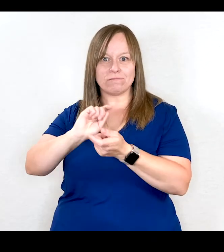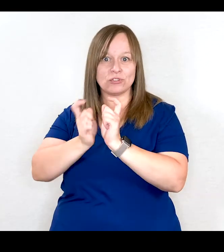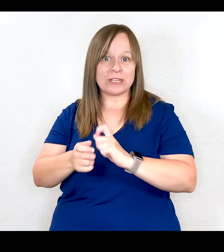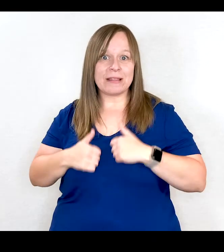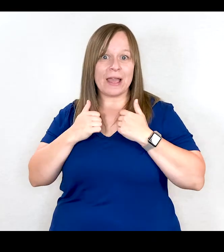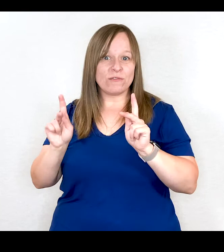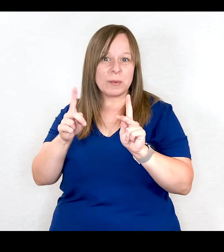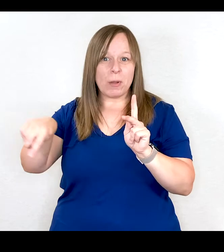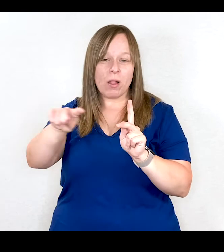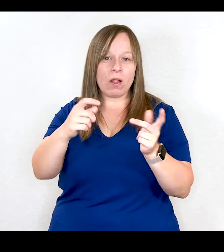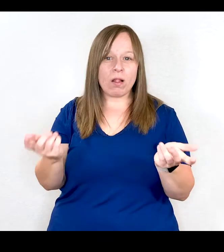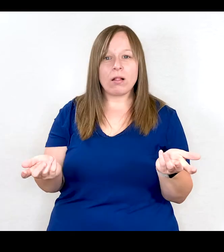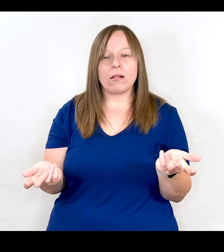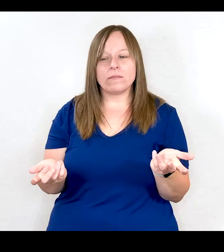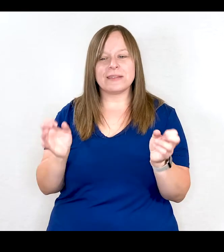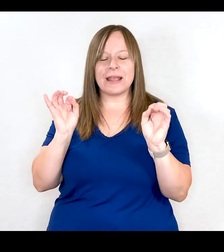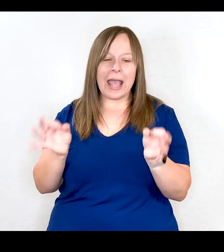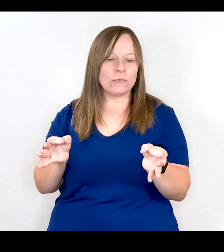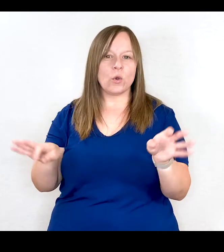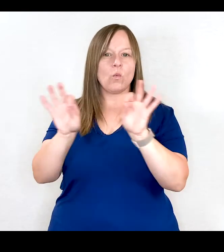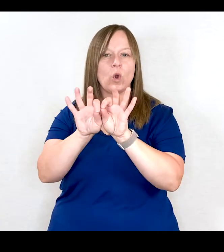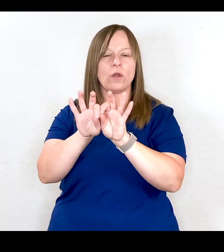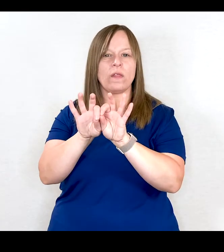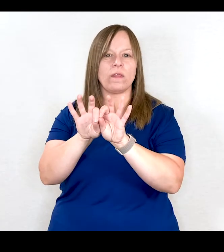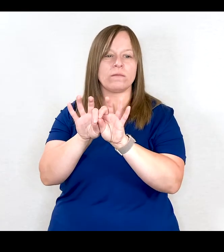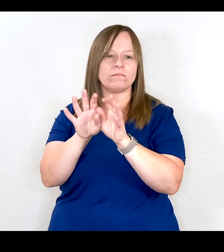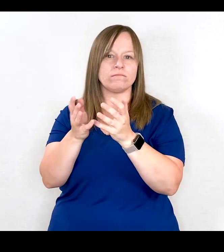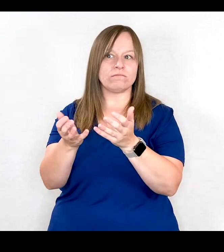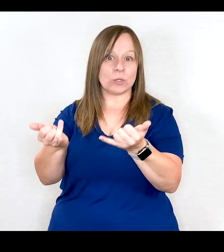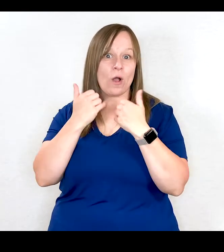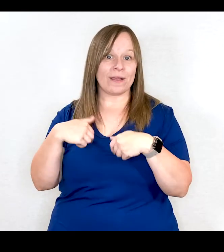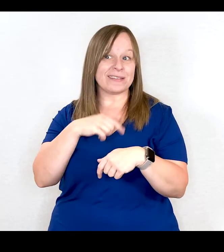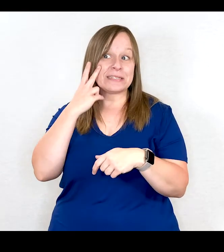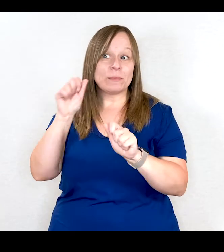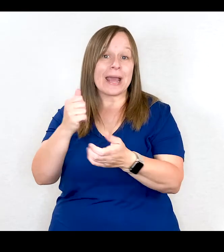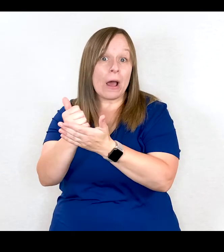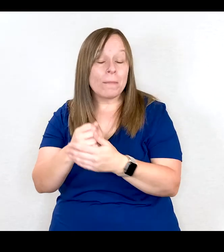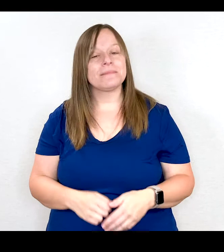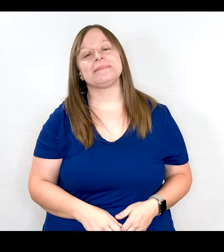it is life changing. So it is absolutely worth giving us a call, see what we do.